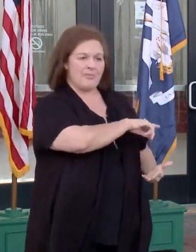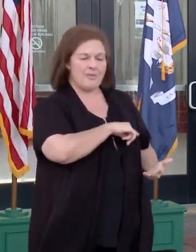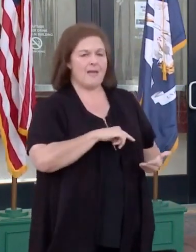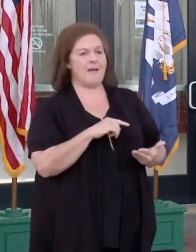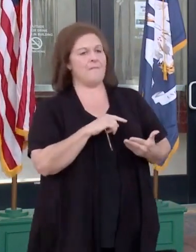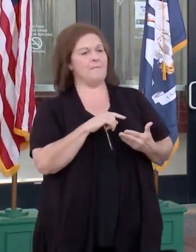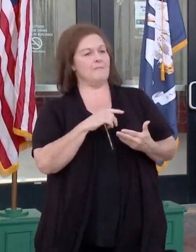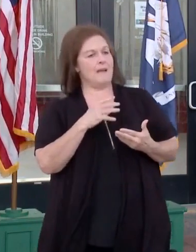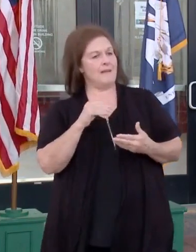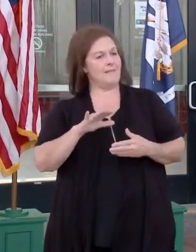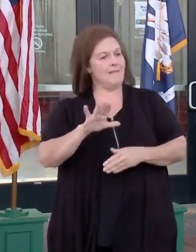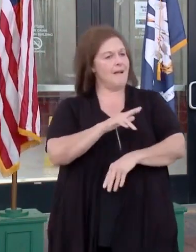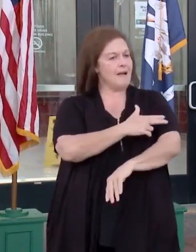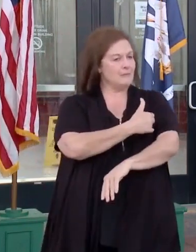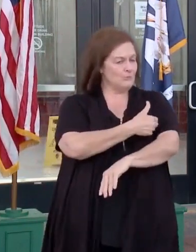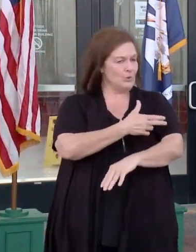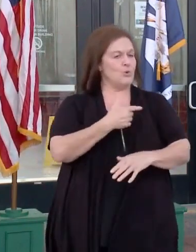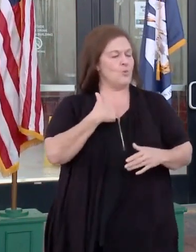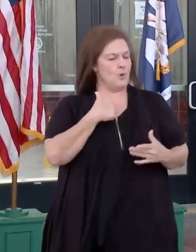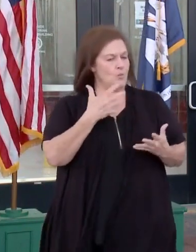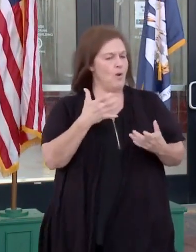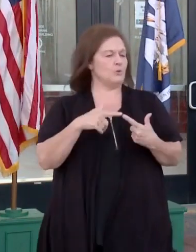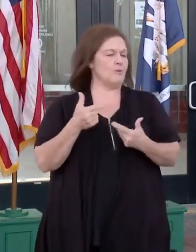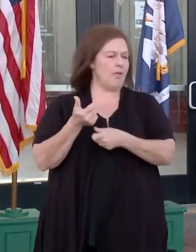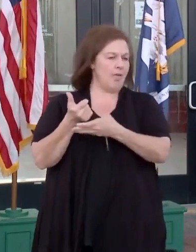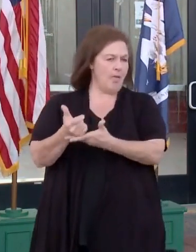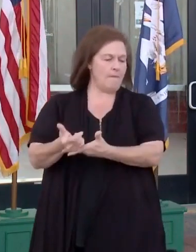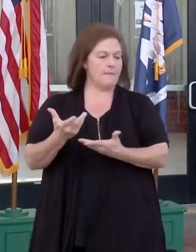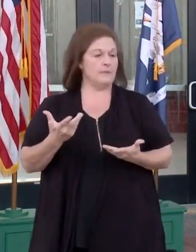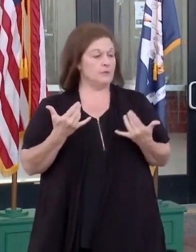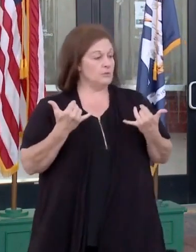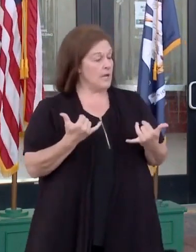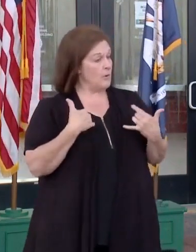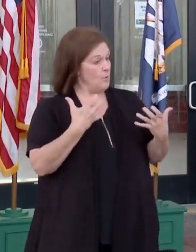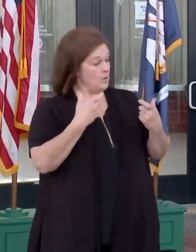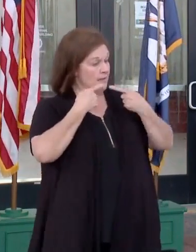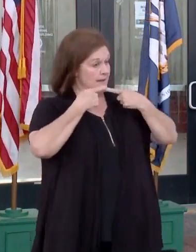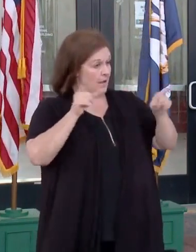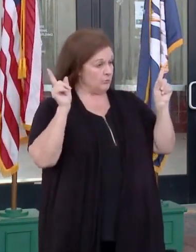systems. We're going to do that. So today we're here to announce that our